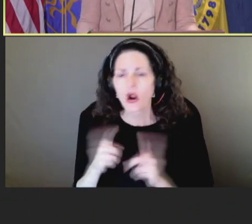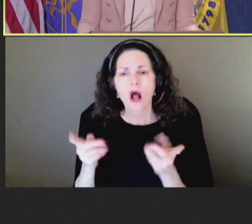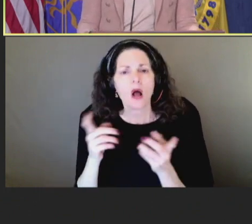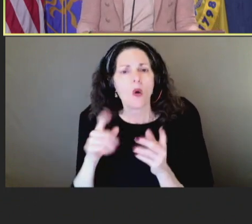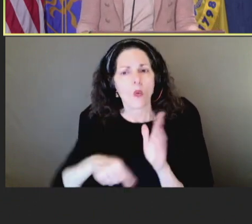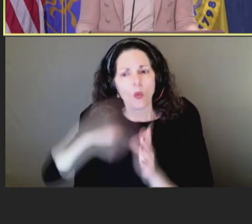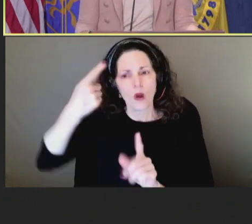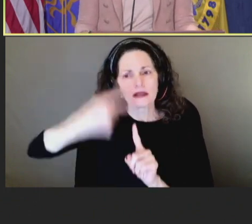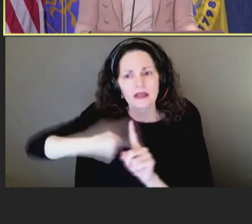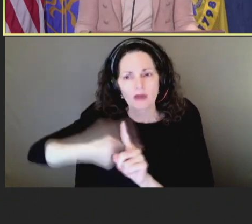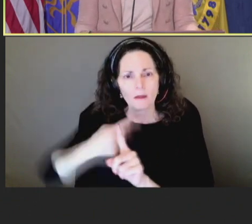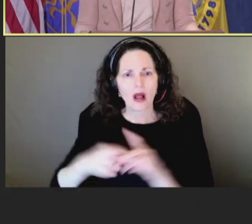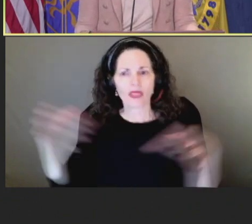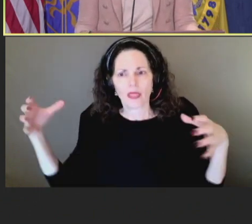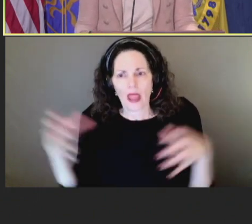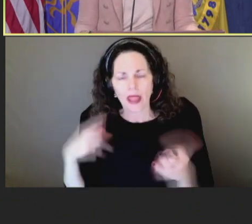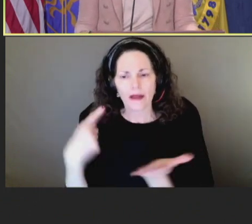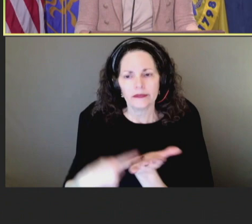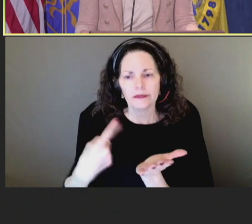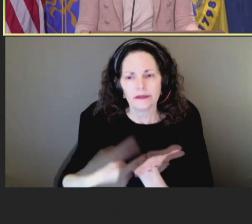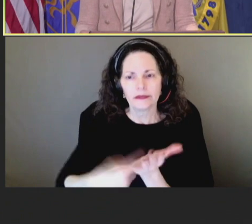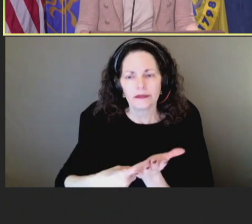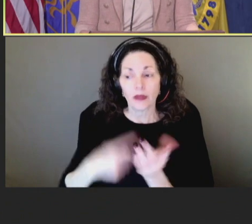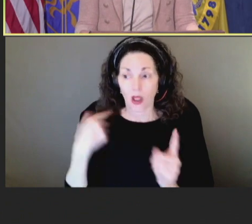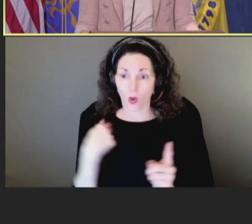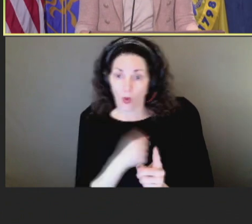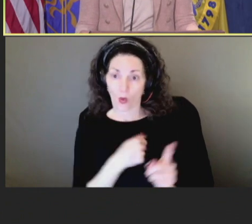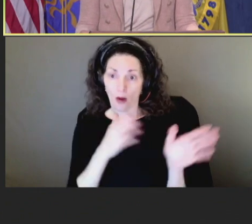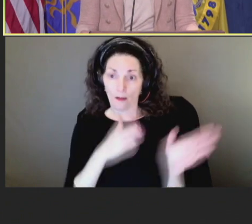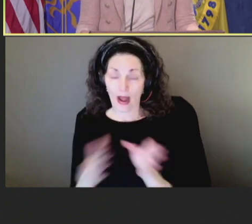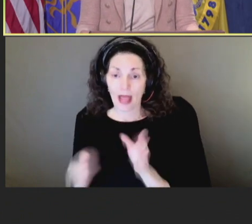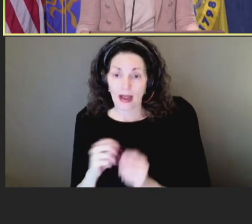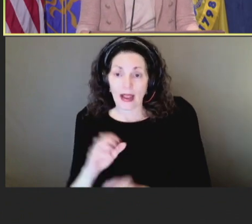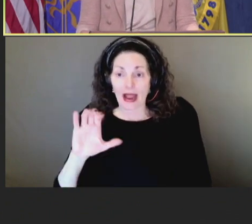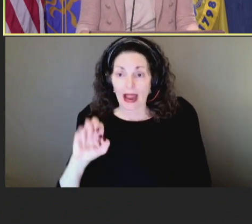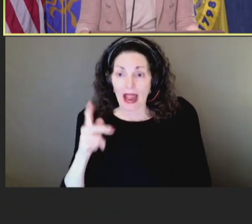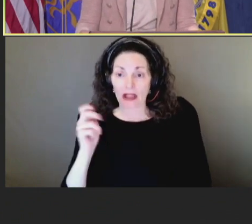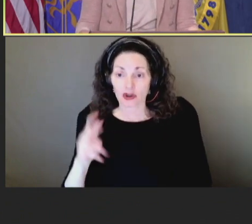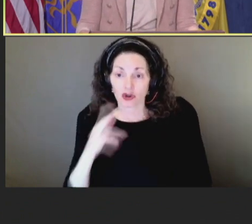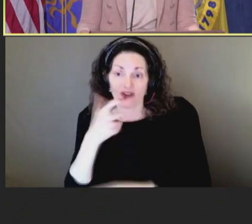planning a cancer vaccine summit in San Francisco on November 4th, we invite you